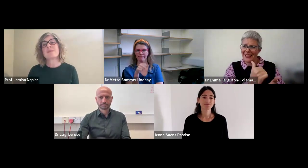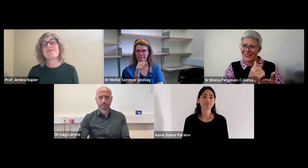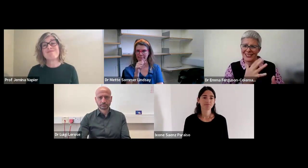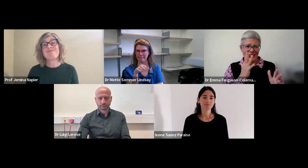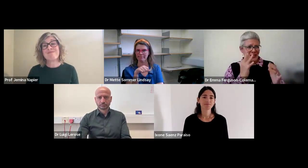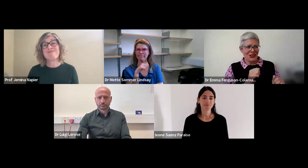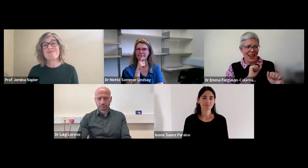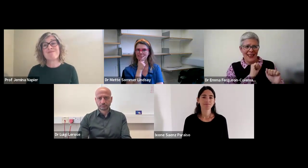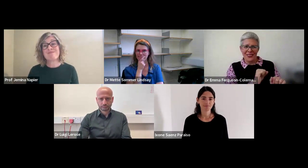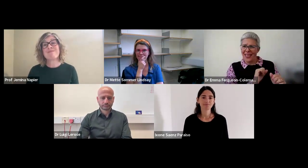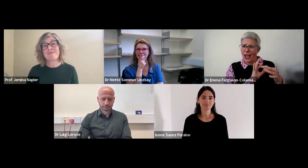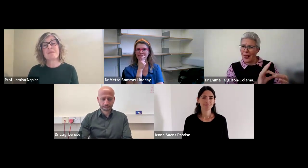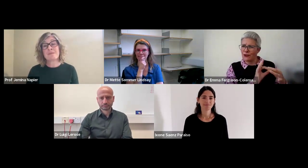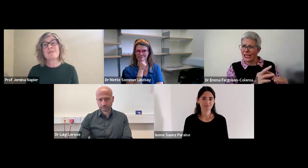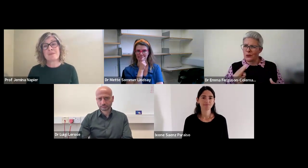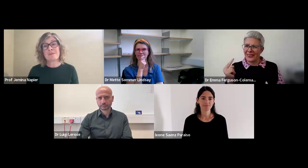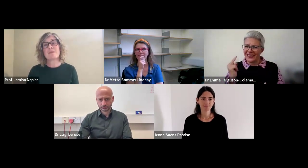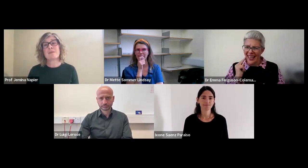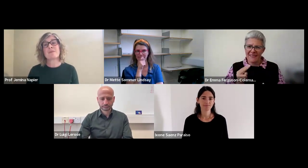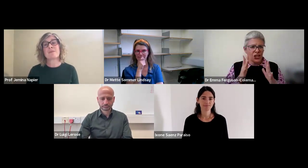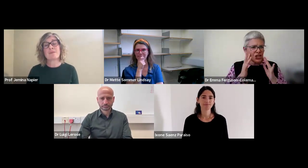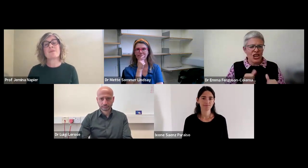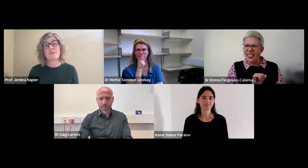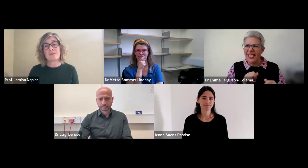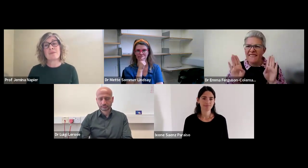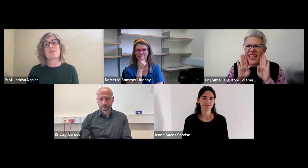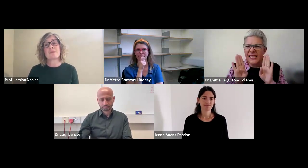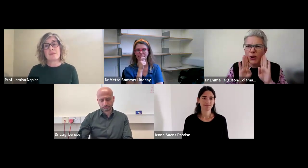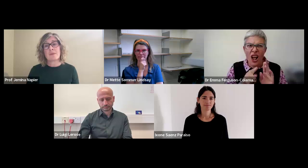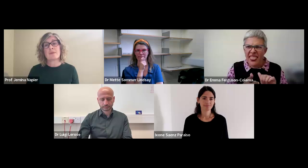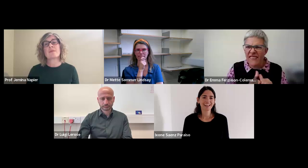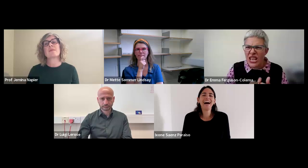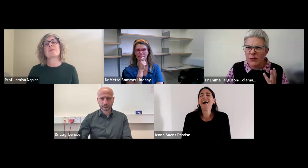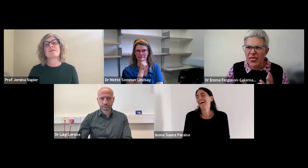check what they've done previously, check what they've publicized, check how much they have truly